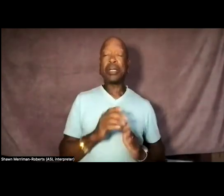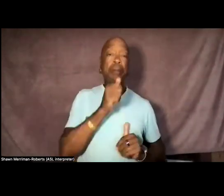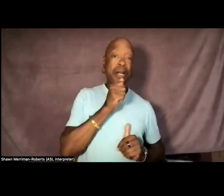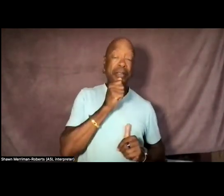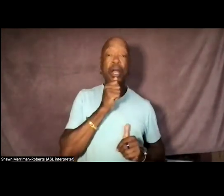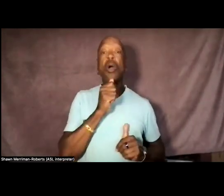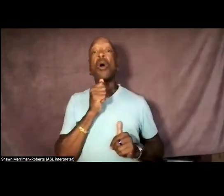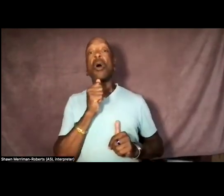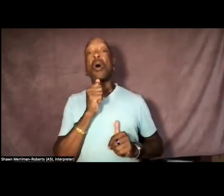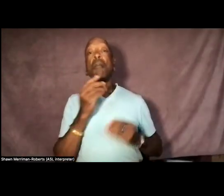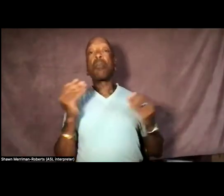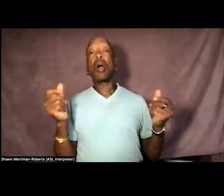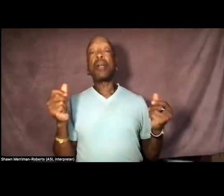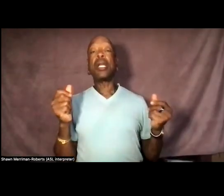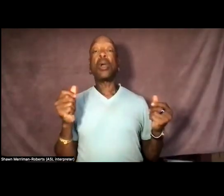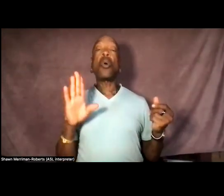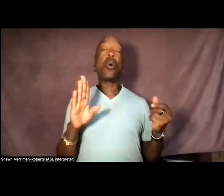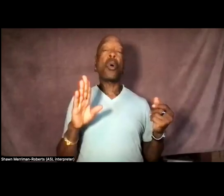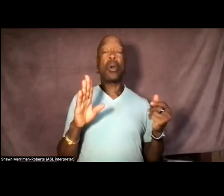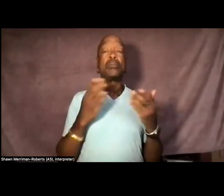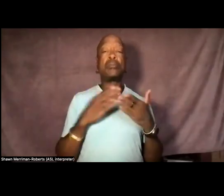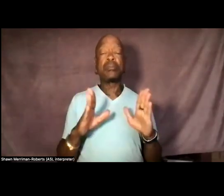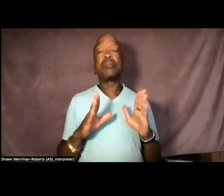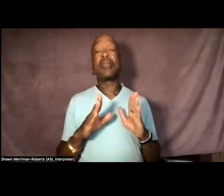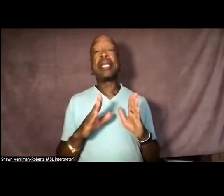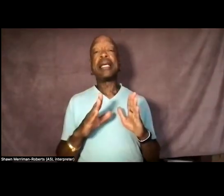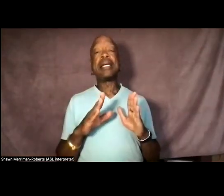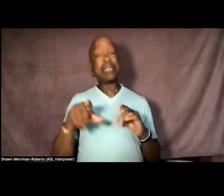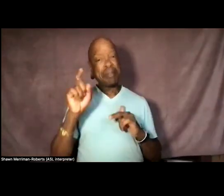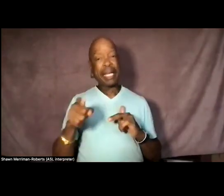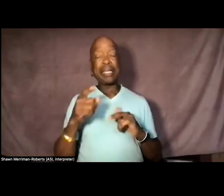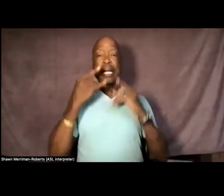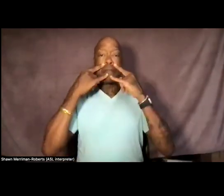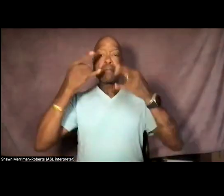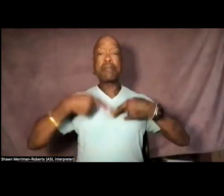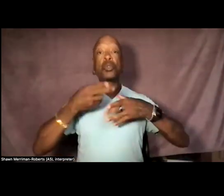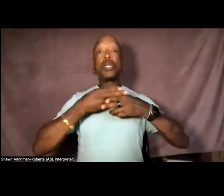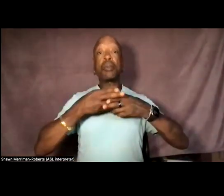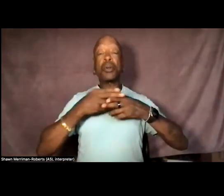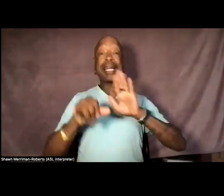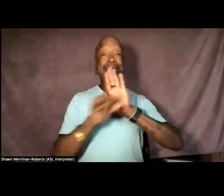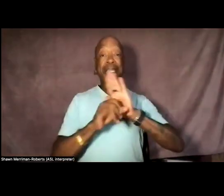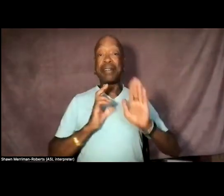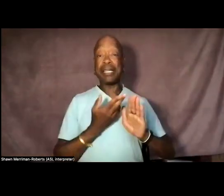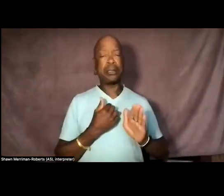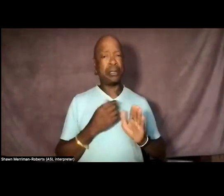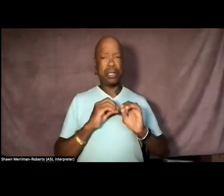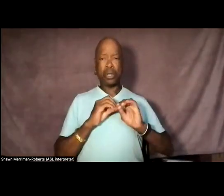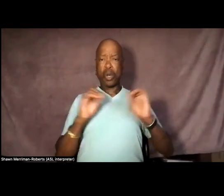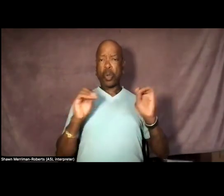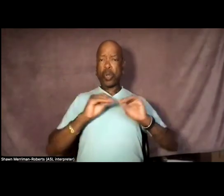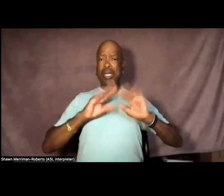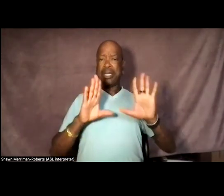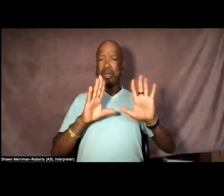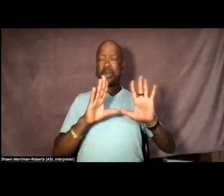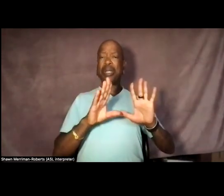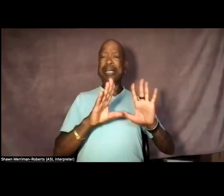we take our mask down to temporarily identify us there's no clear definition of who is an occupant